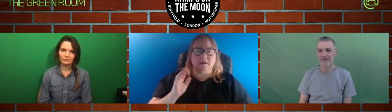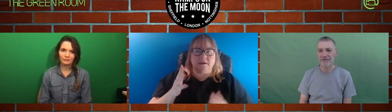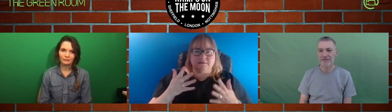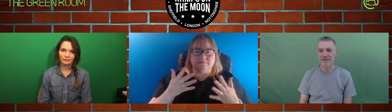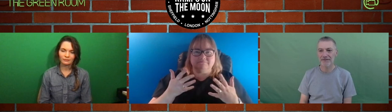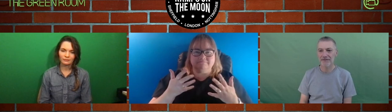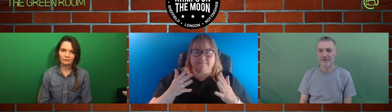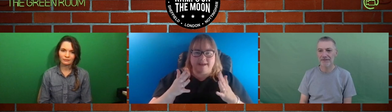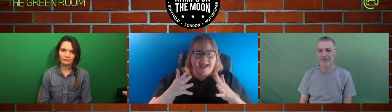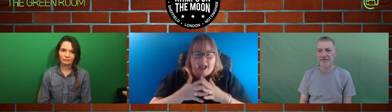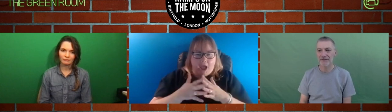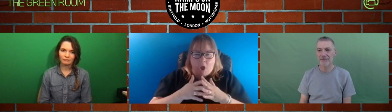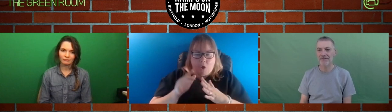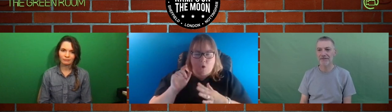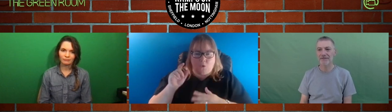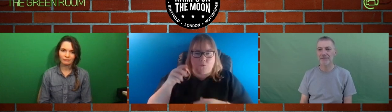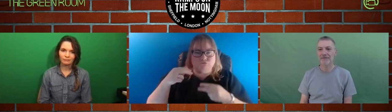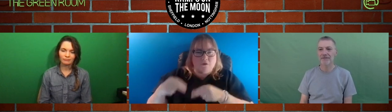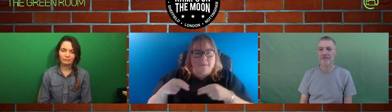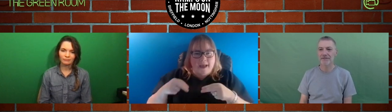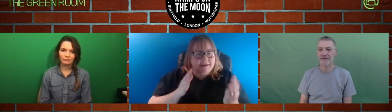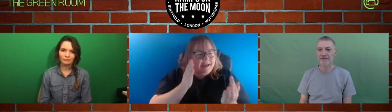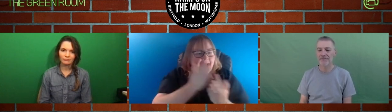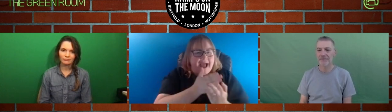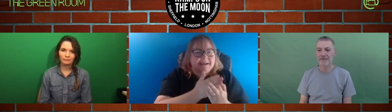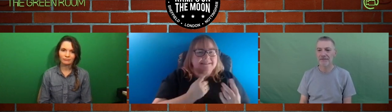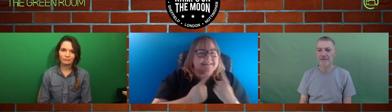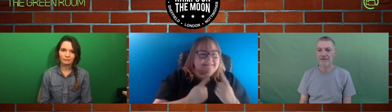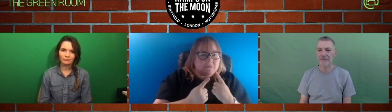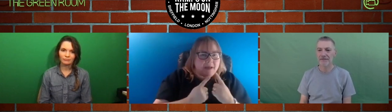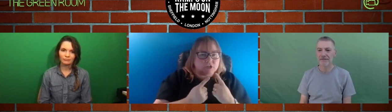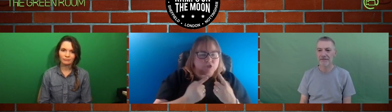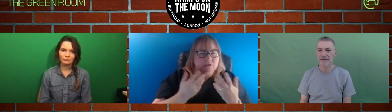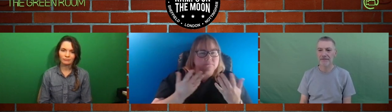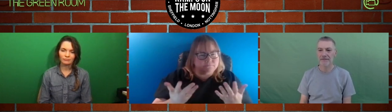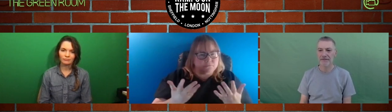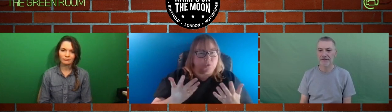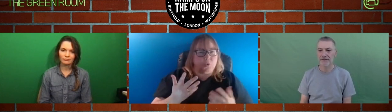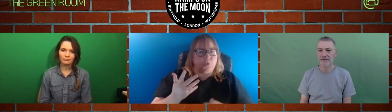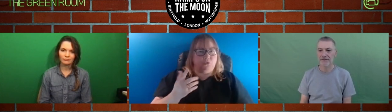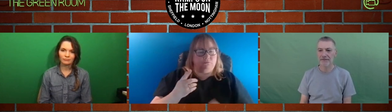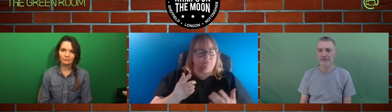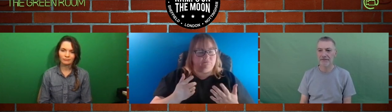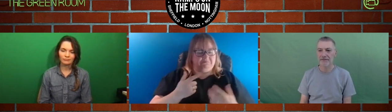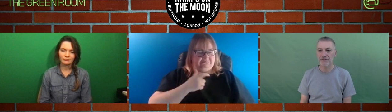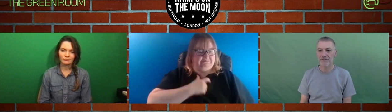people would get from reading a script. Because Rebekah is very good at reading and taking in things and